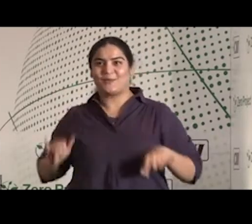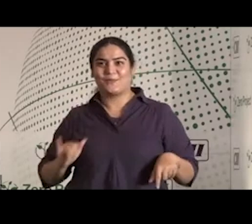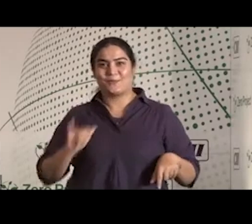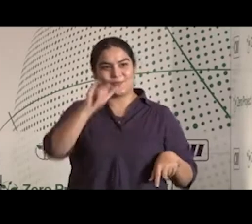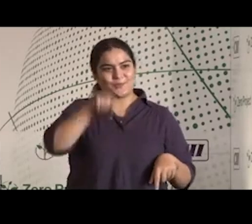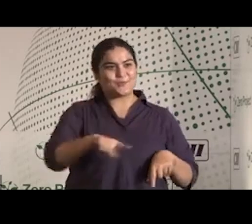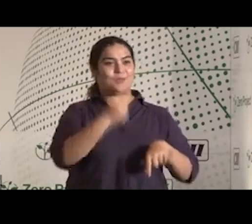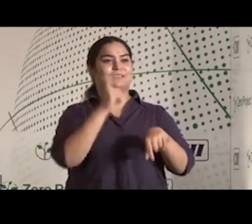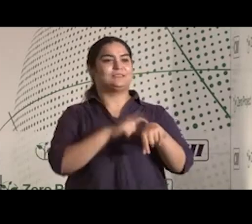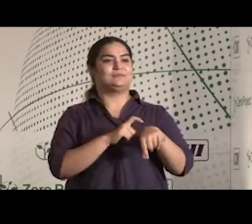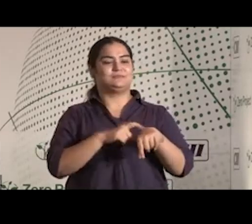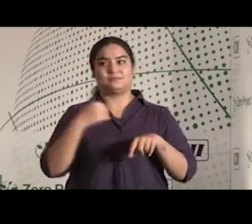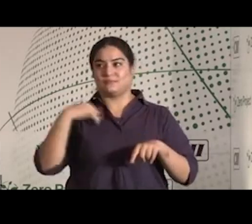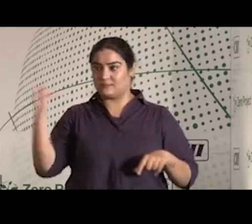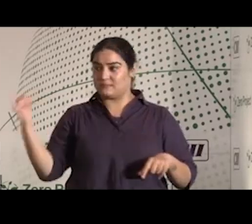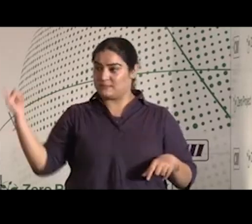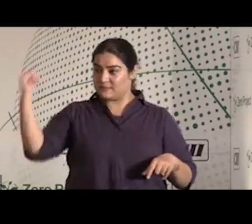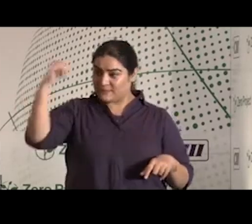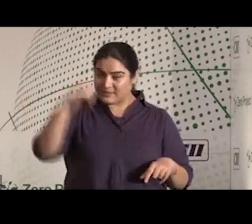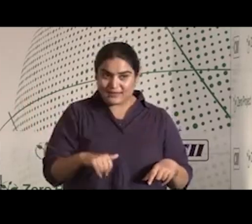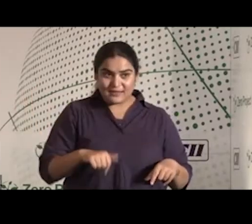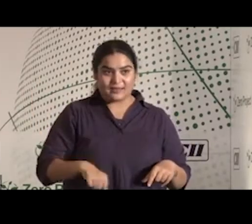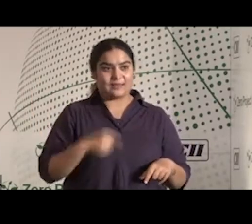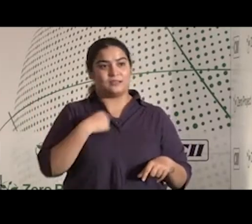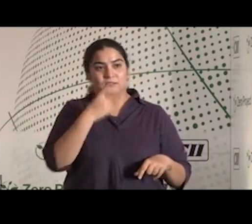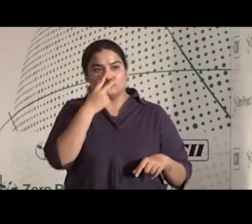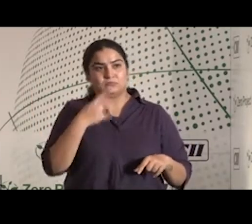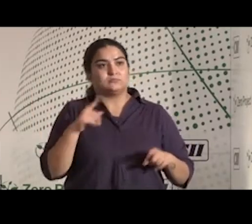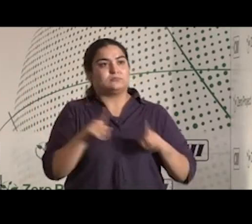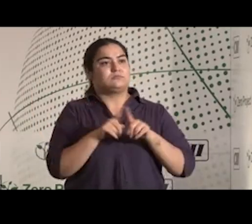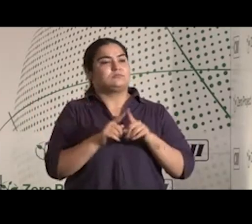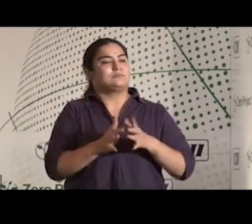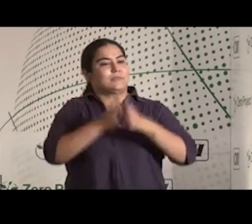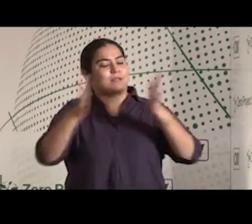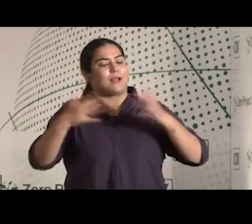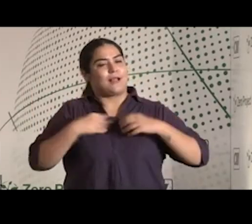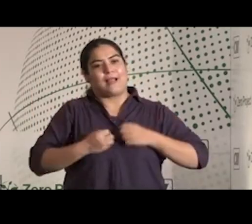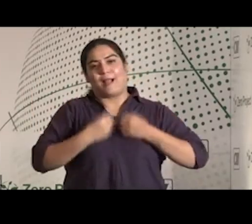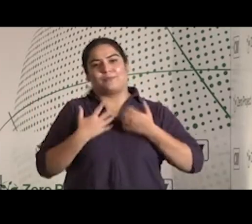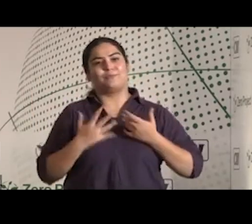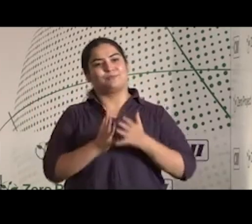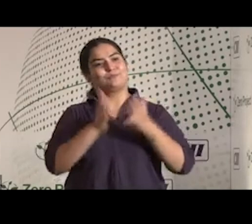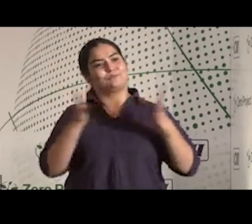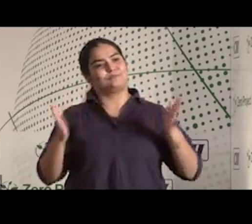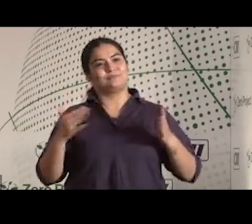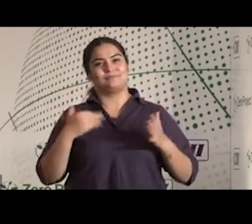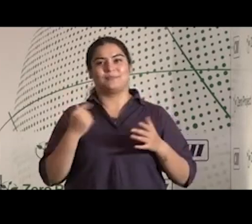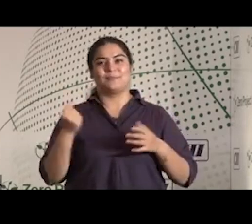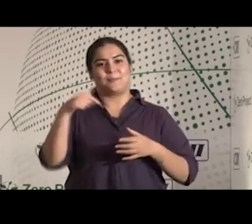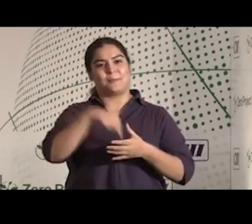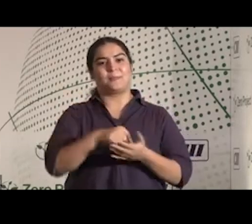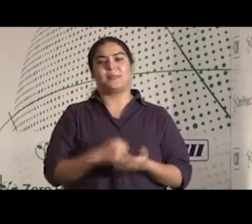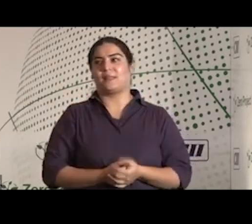Then the coming year was a big thing for me. I I'm so happy coming here.